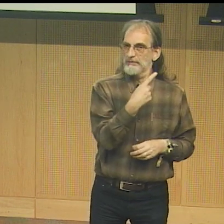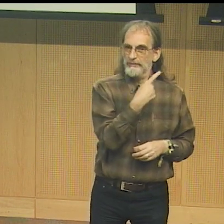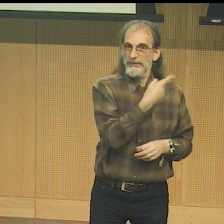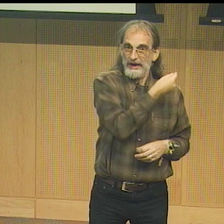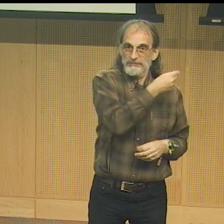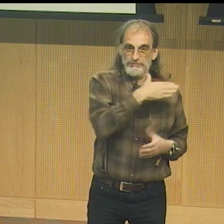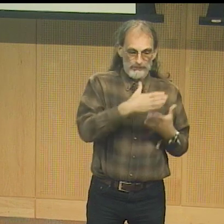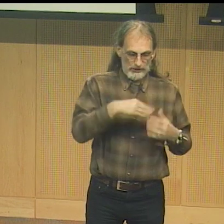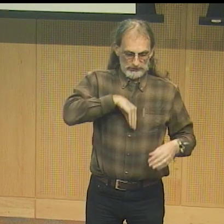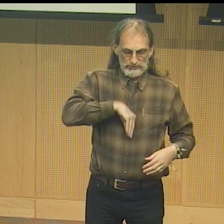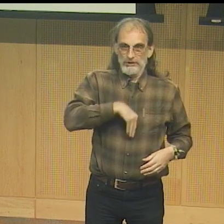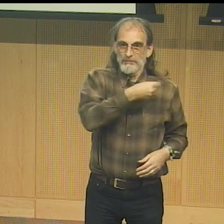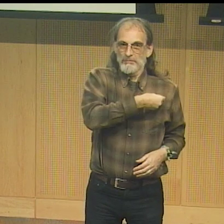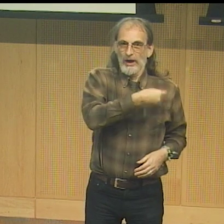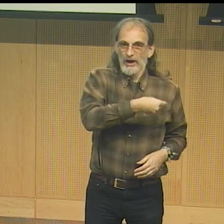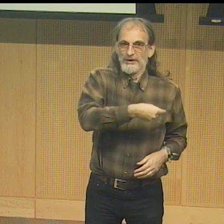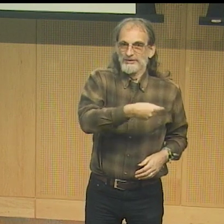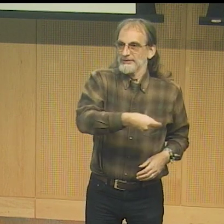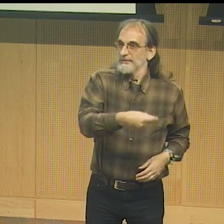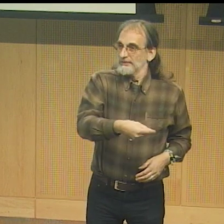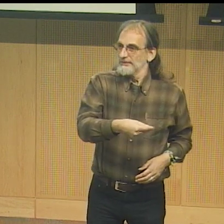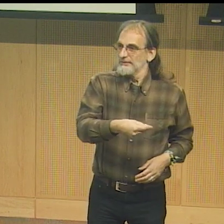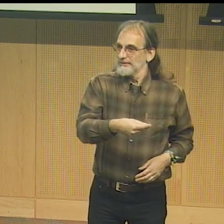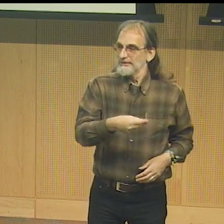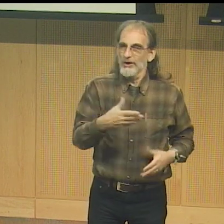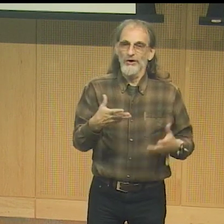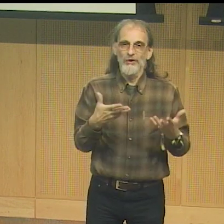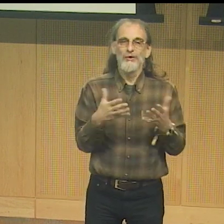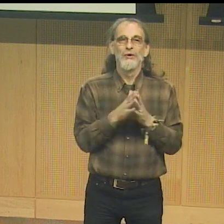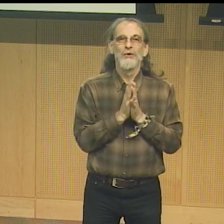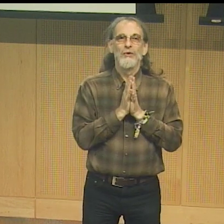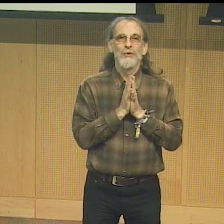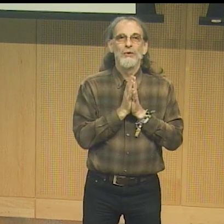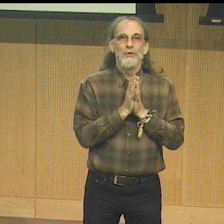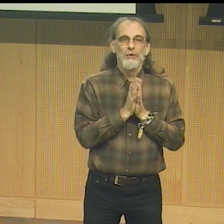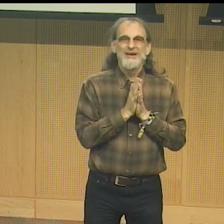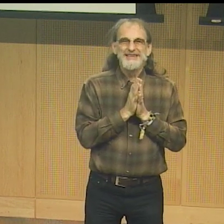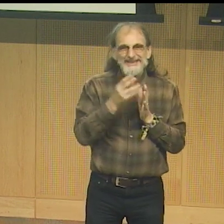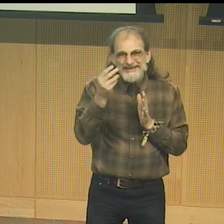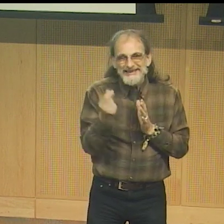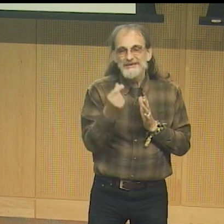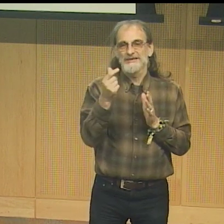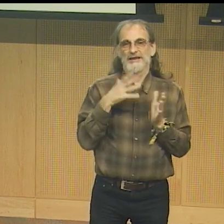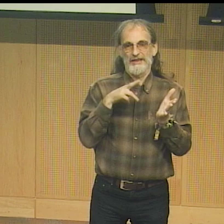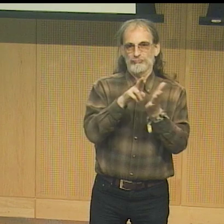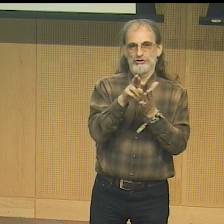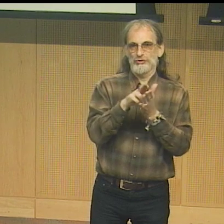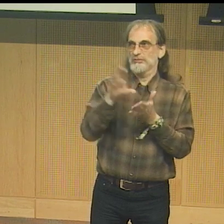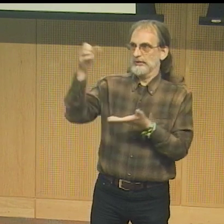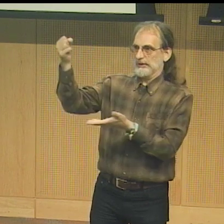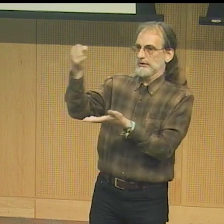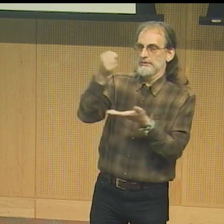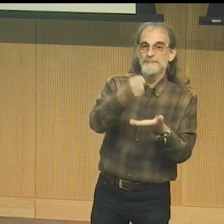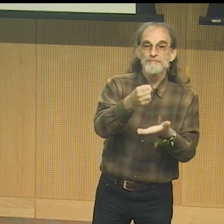past before we can actually document it. We need to study it so that we can individually internalize it